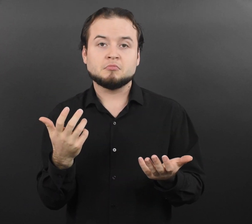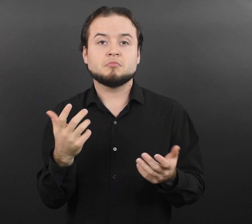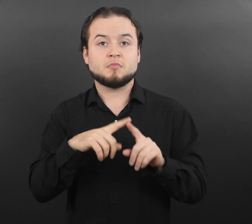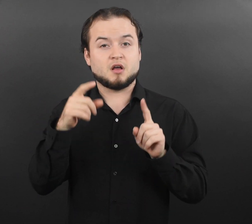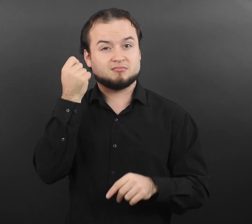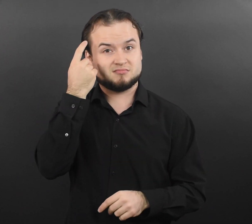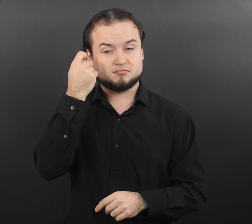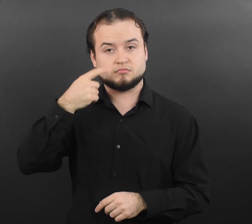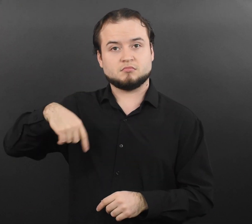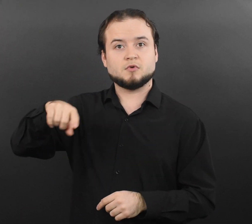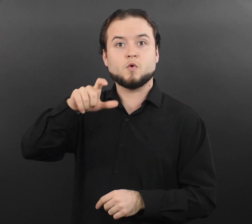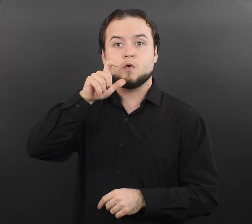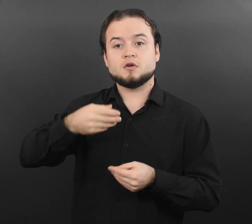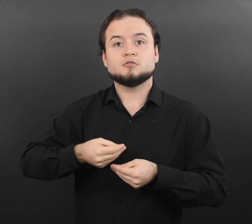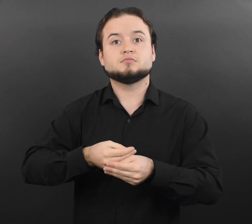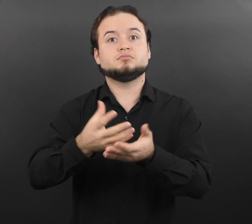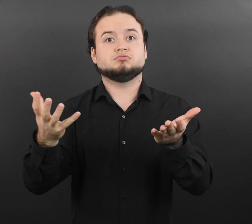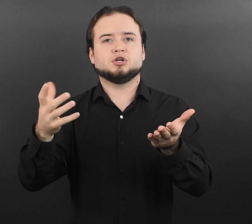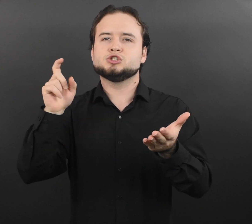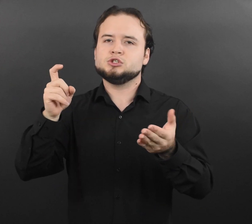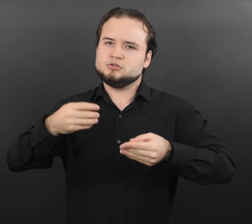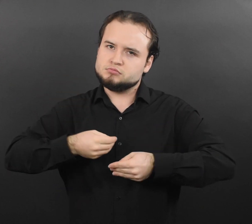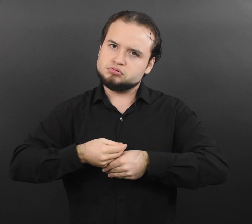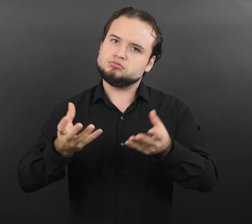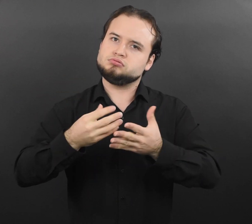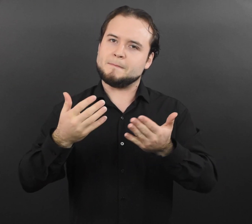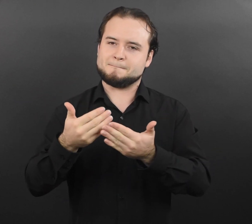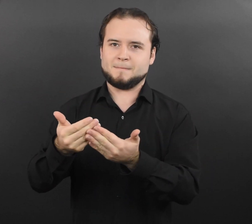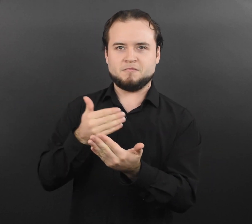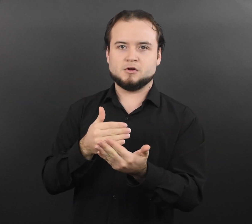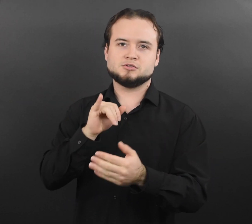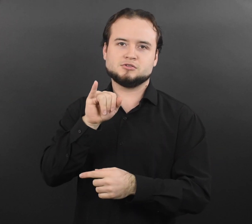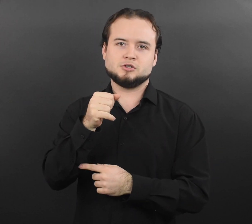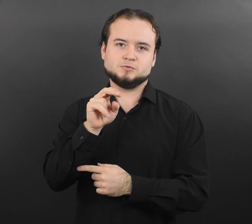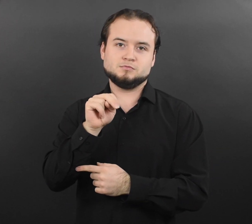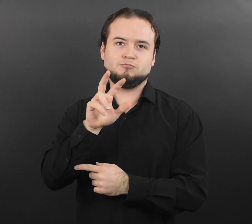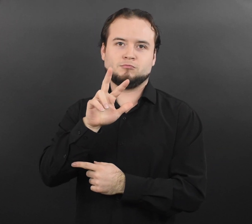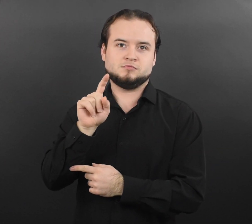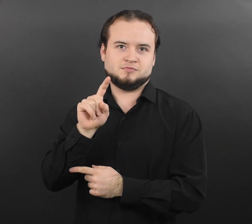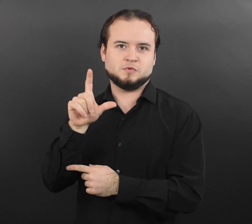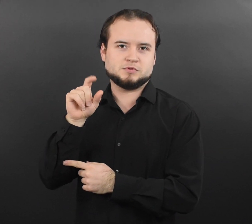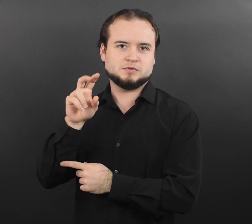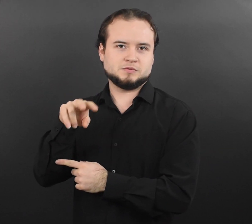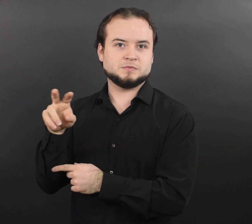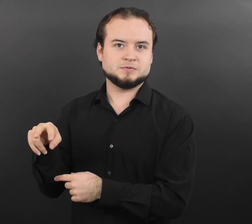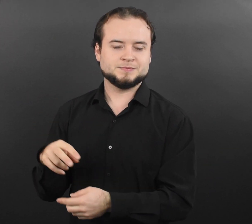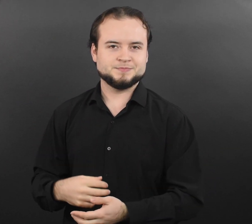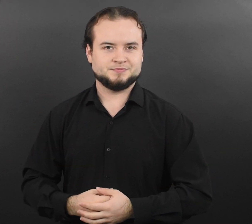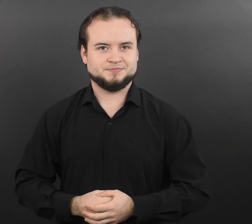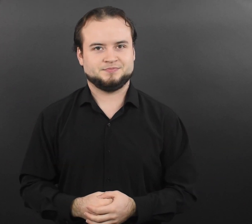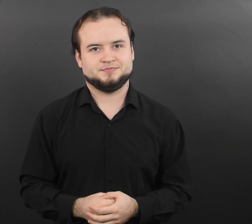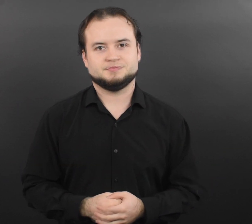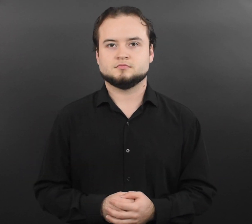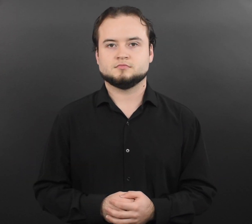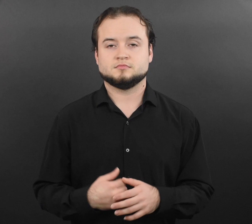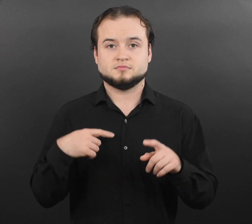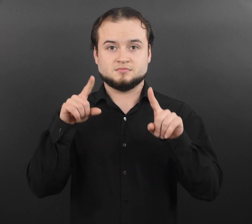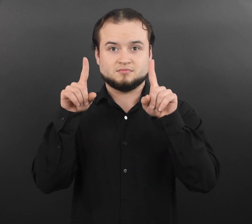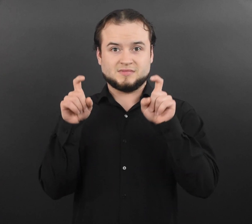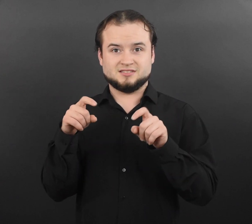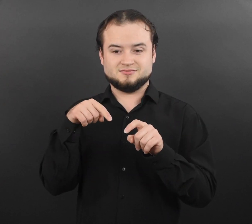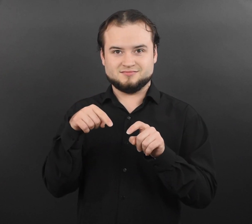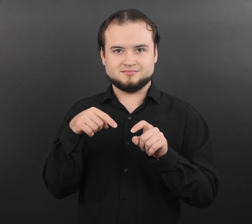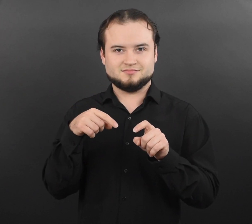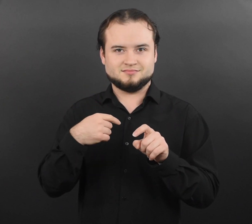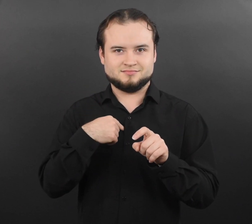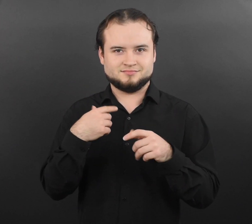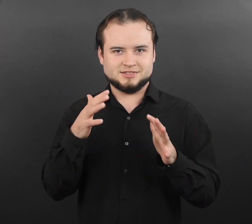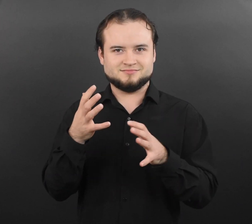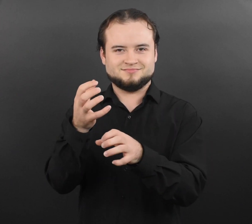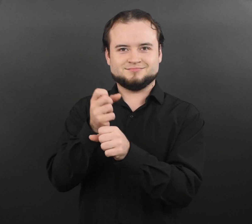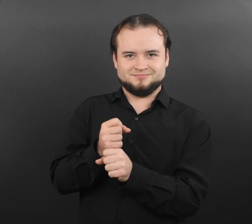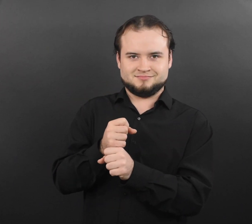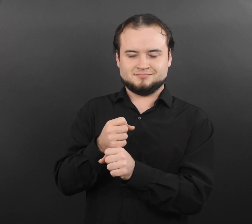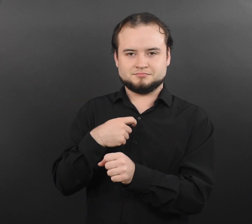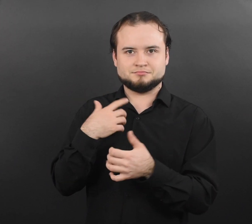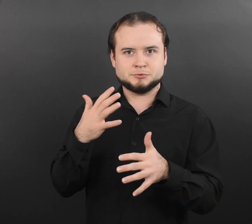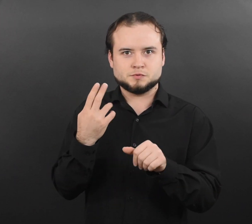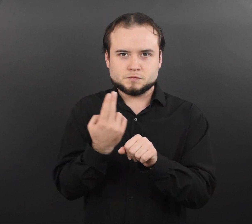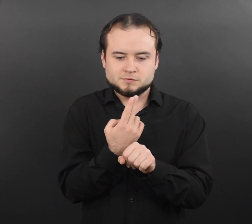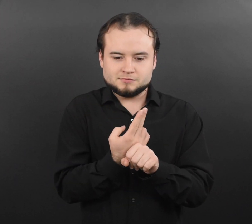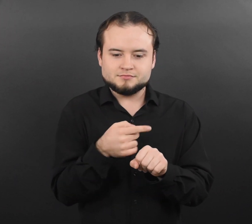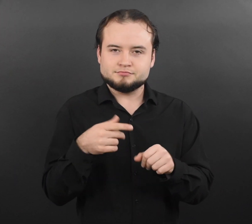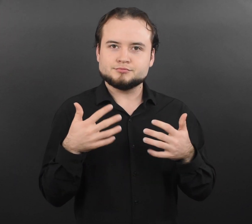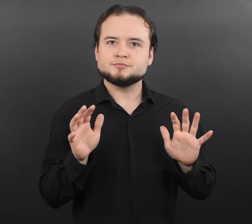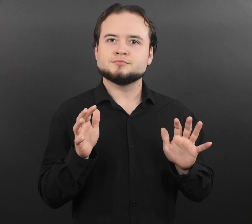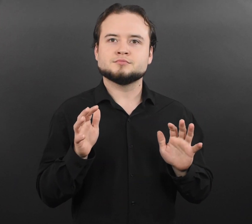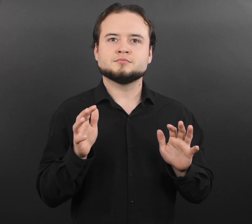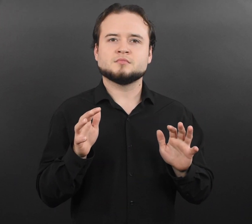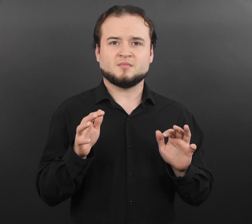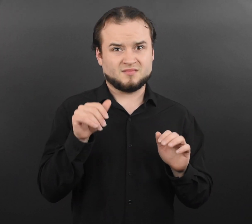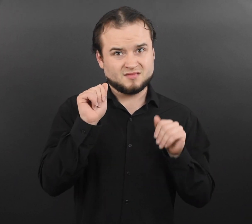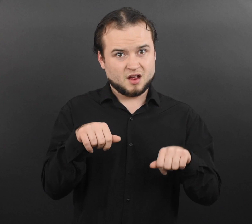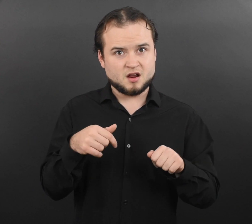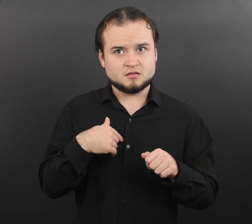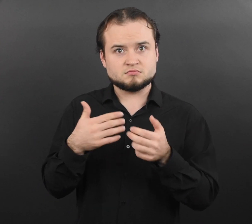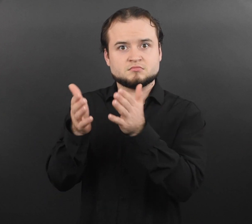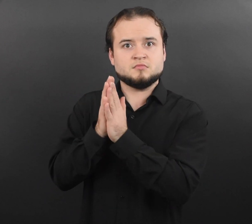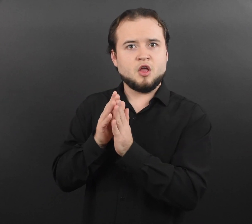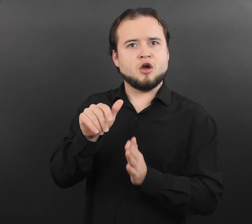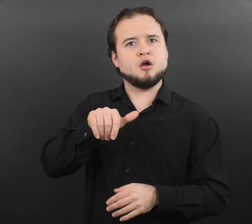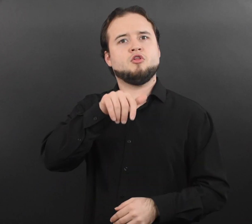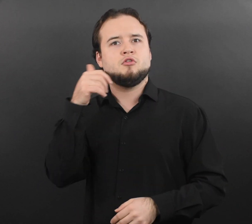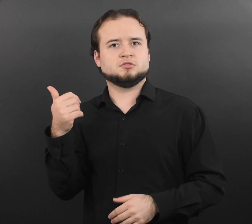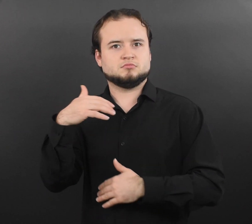partners should give out kits by January 31, 2022. I used my test already. Can I get another kit?